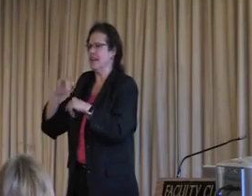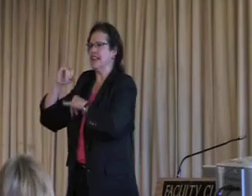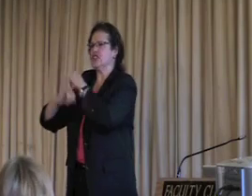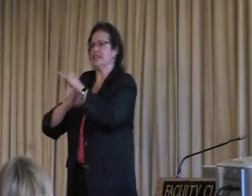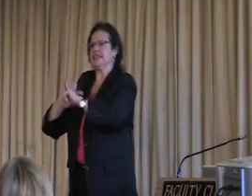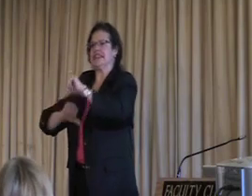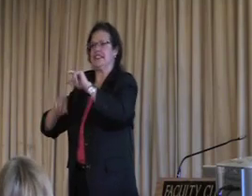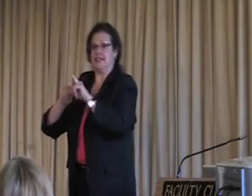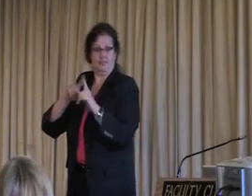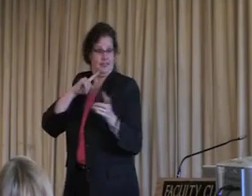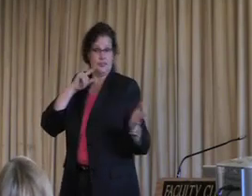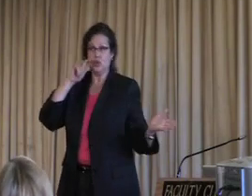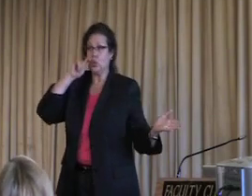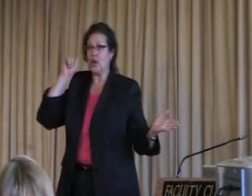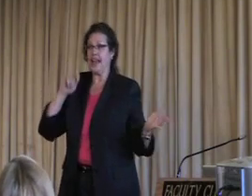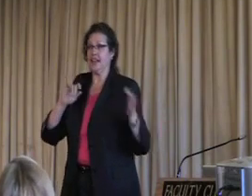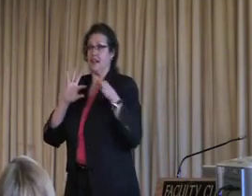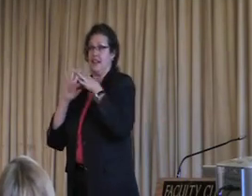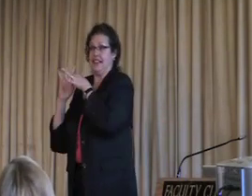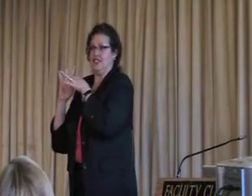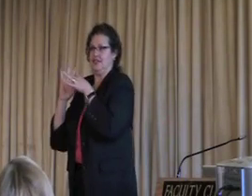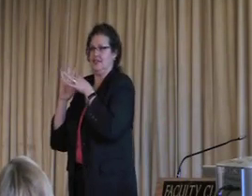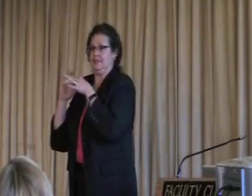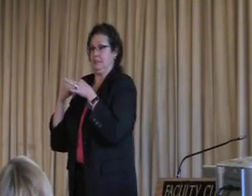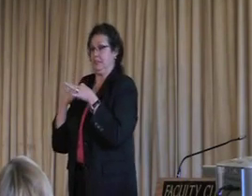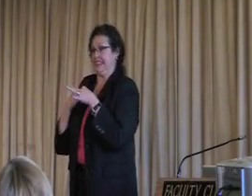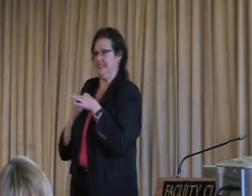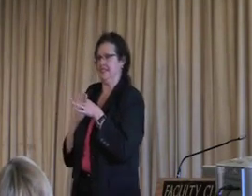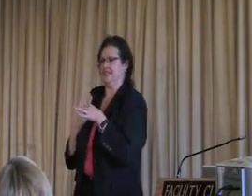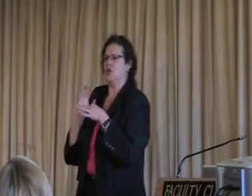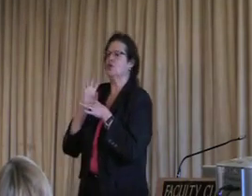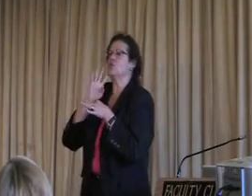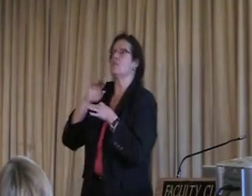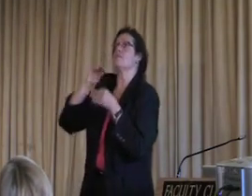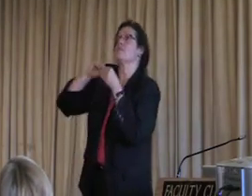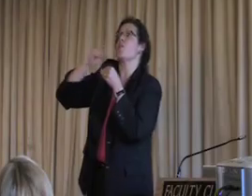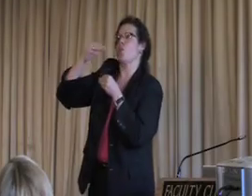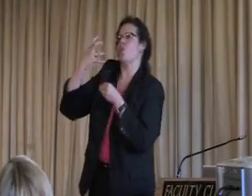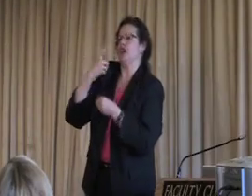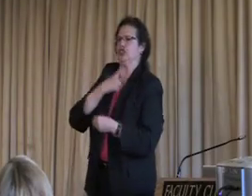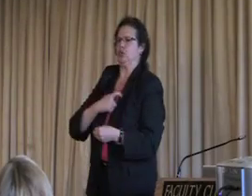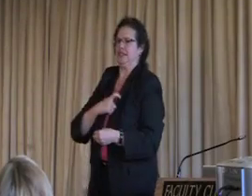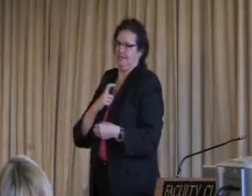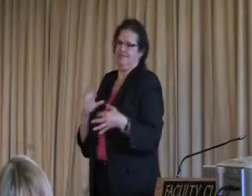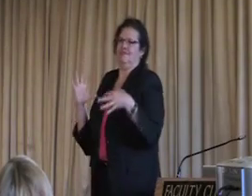for the deaf community. And then when I also think about the Canadian international scientific